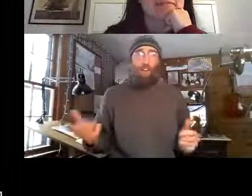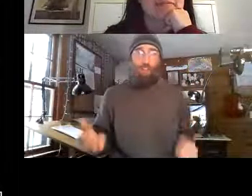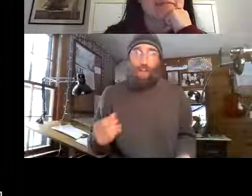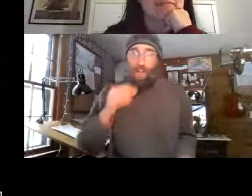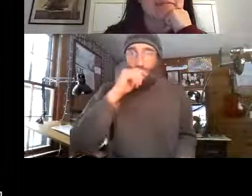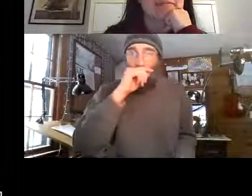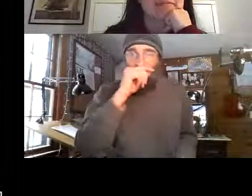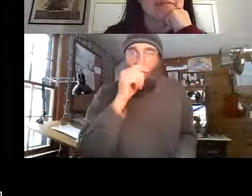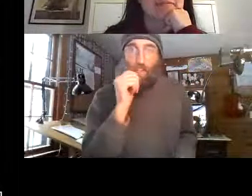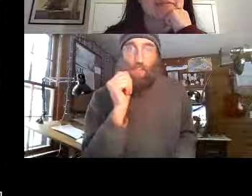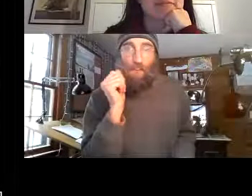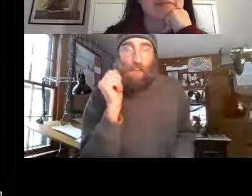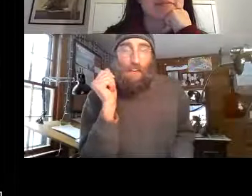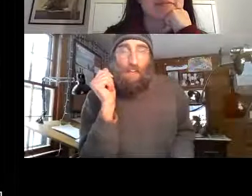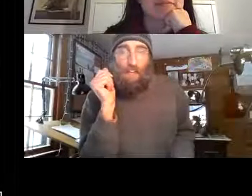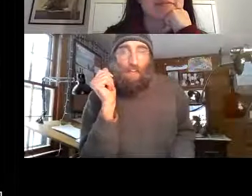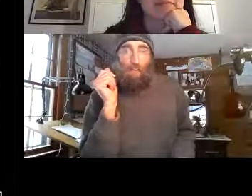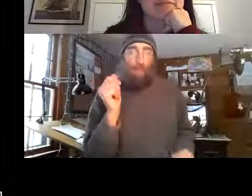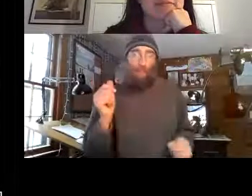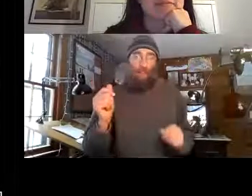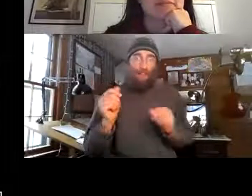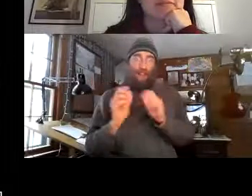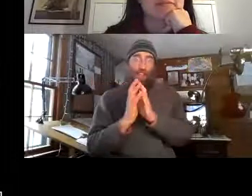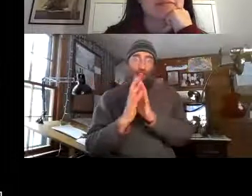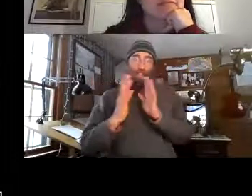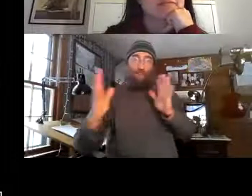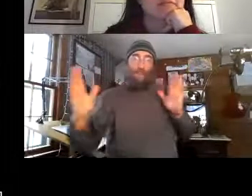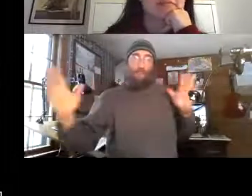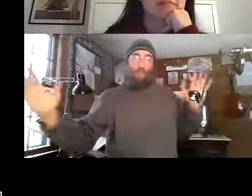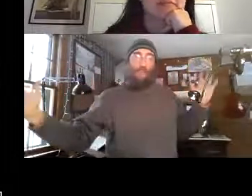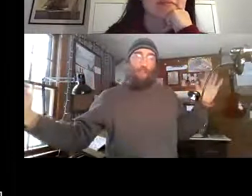long story, I want to tell this story, um, and give it some time to breathe